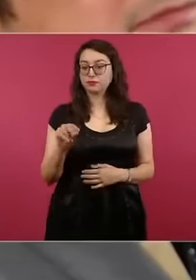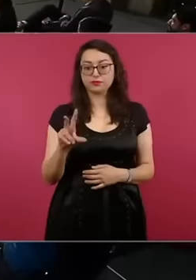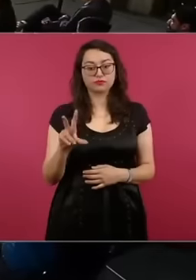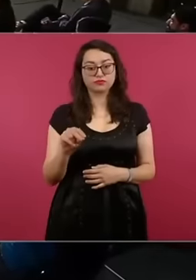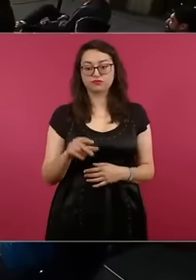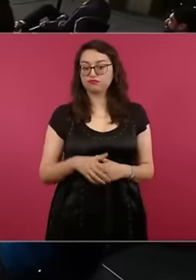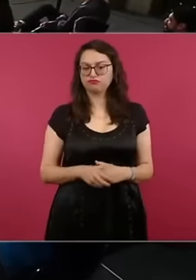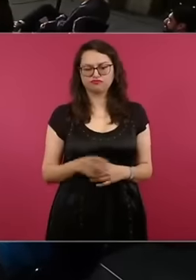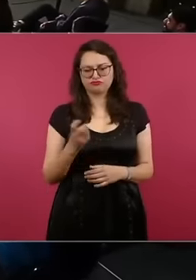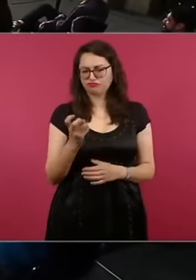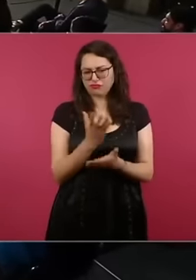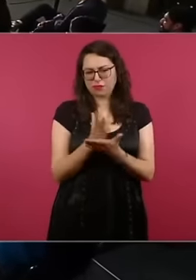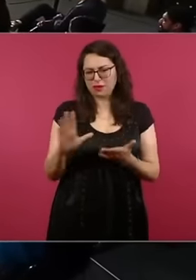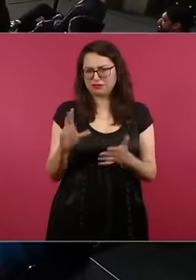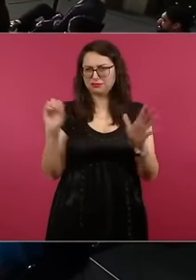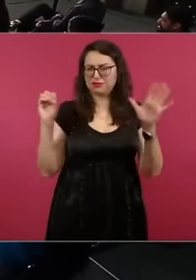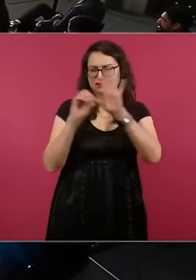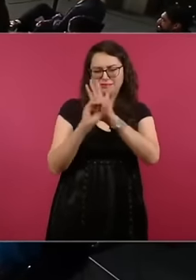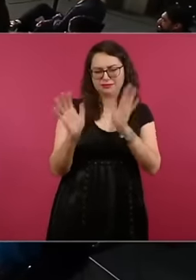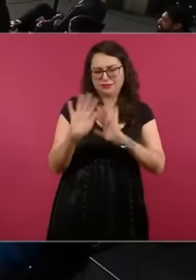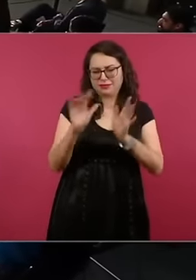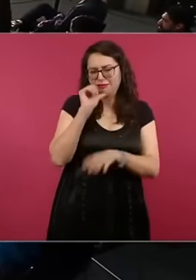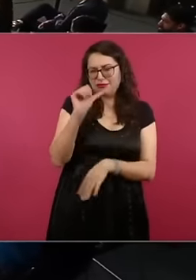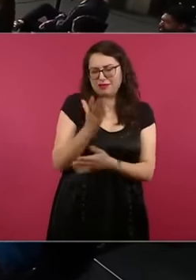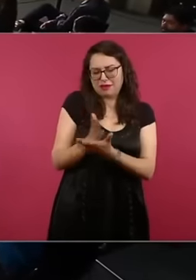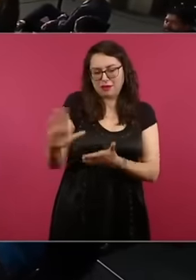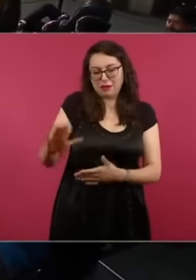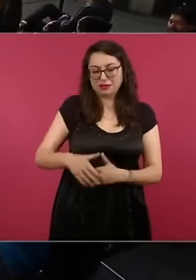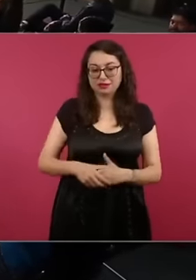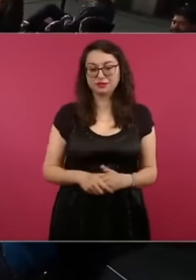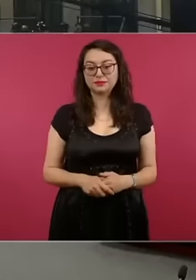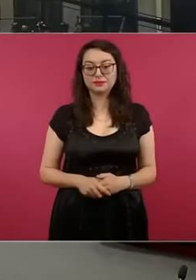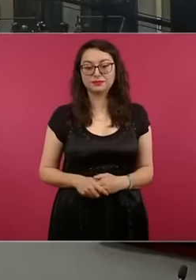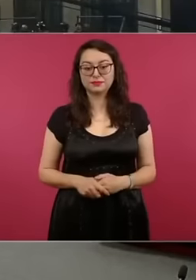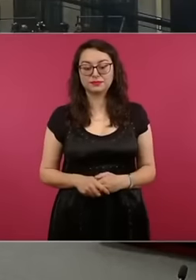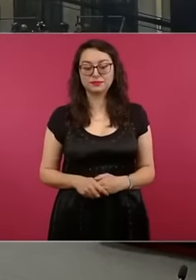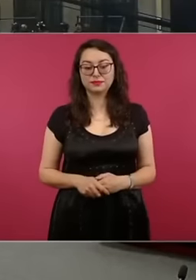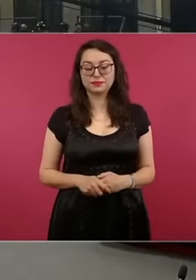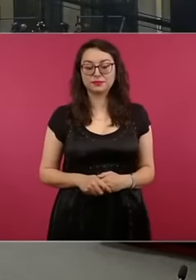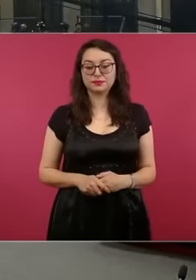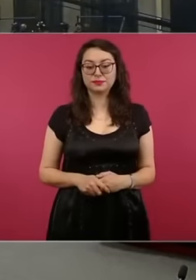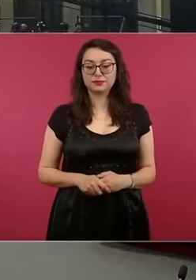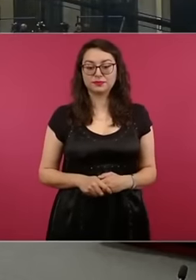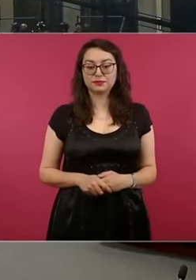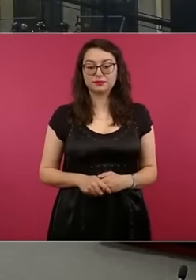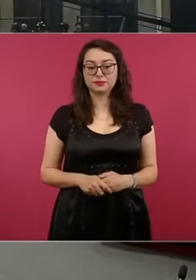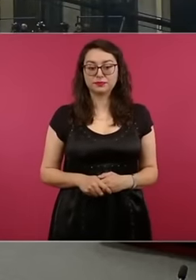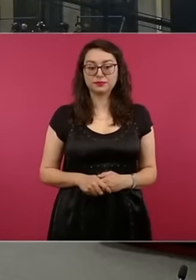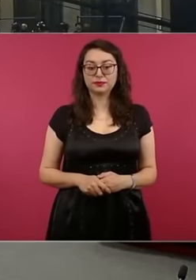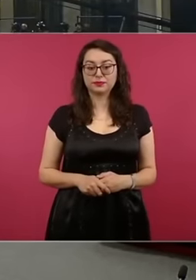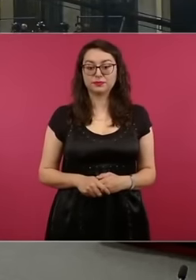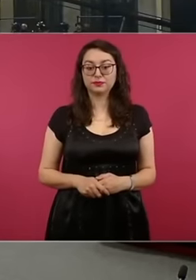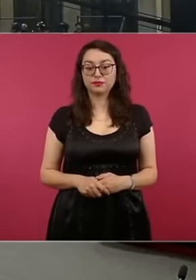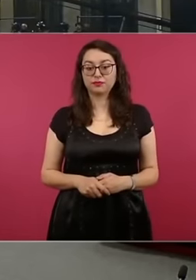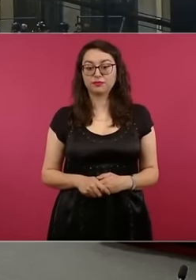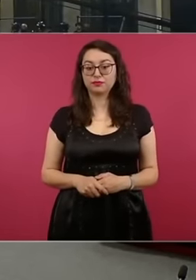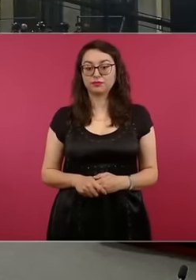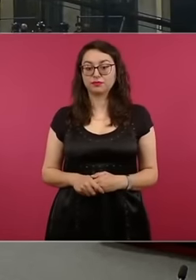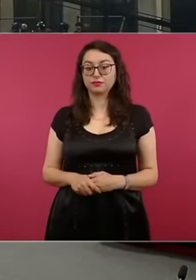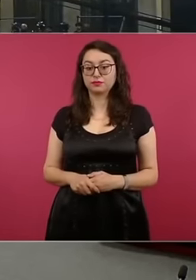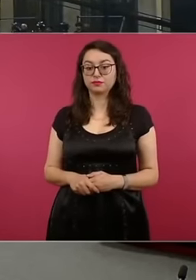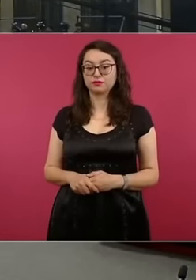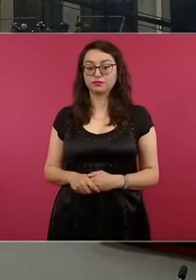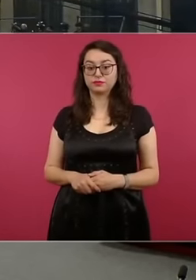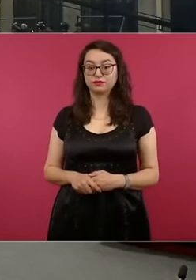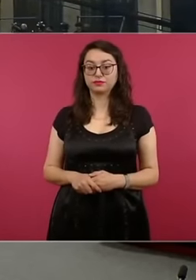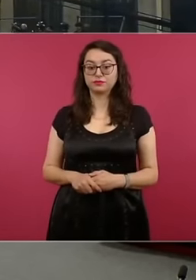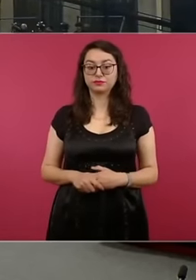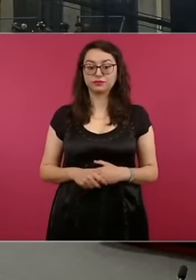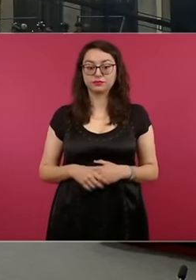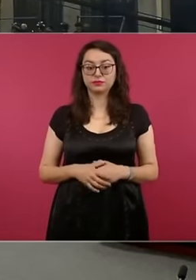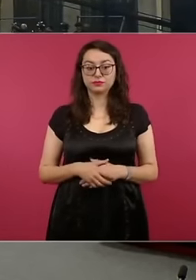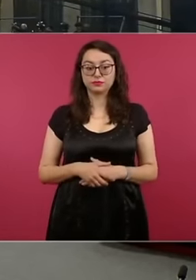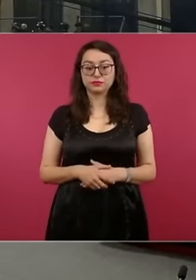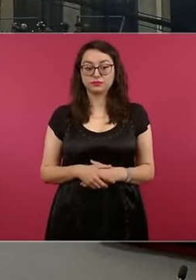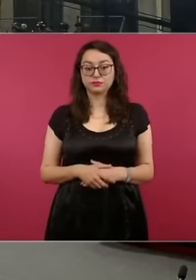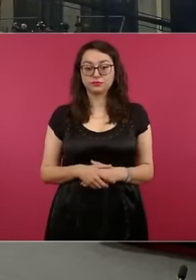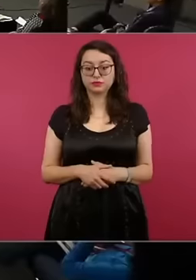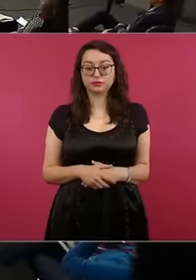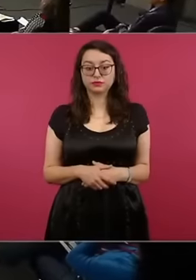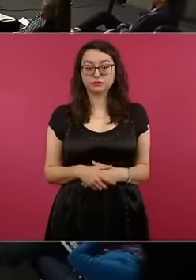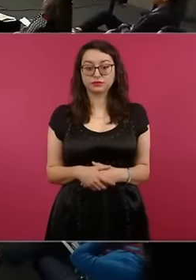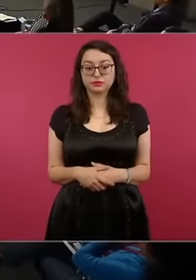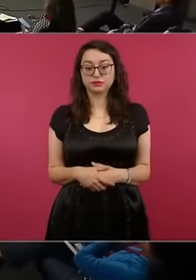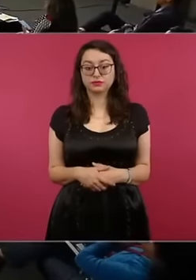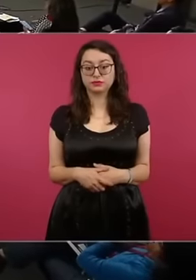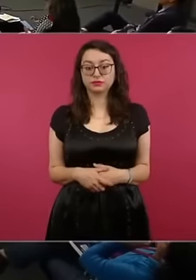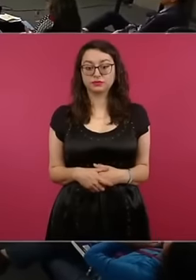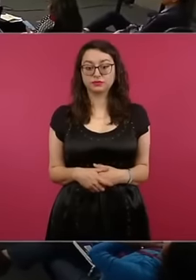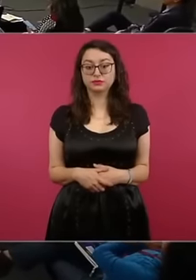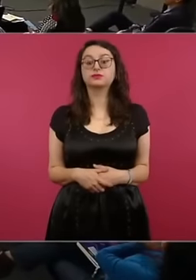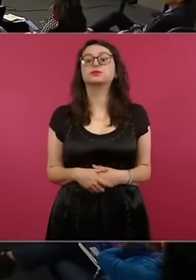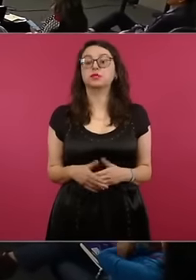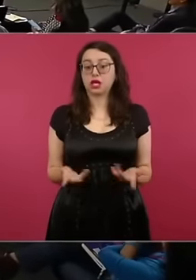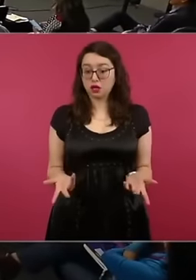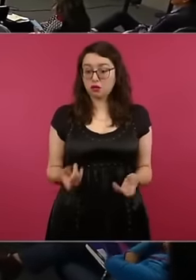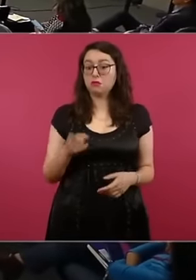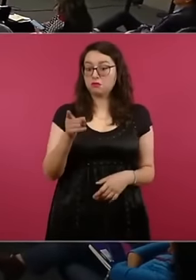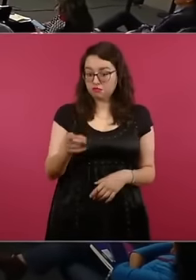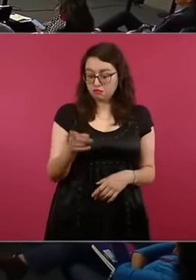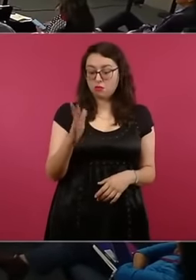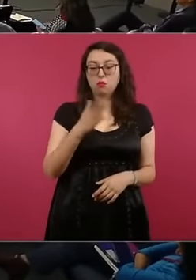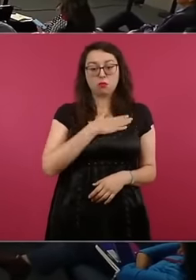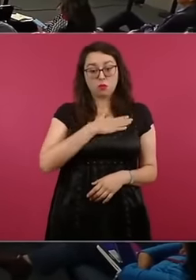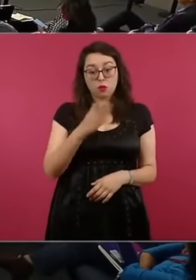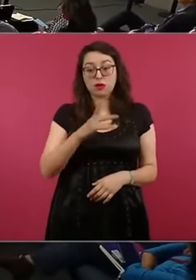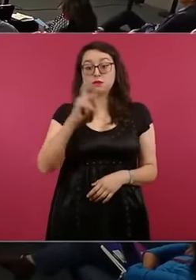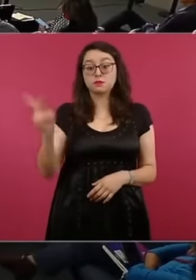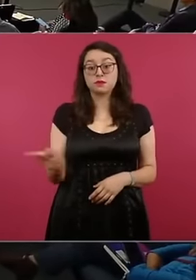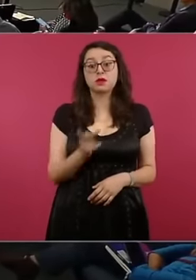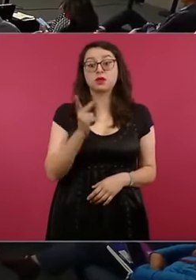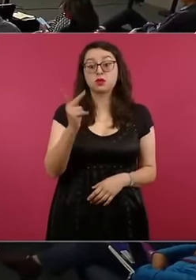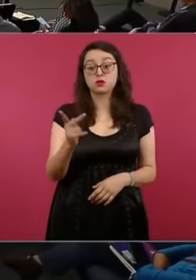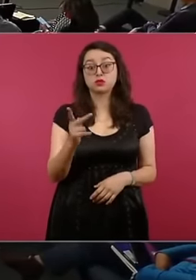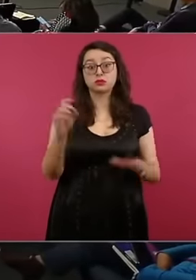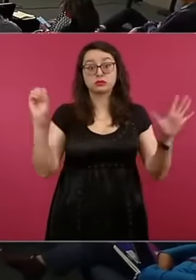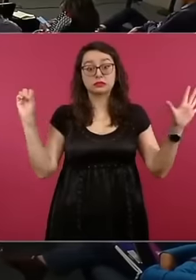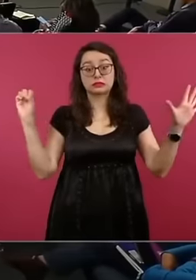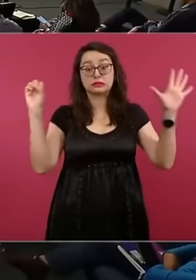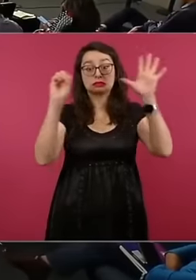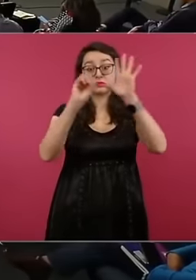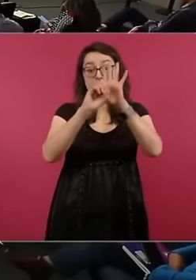separate Ah yes, it's great that you ask that question, you shouldn't take a photo and be looking, that